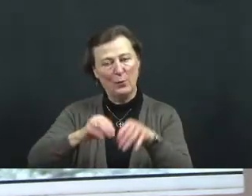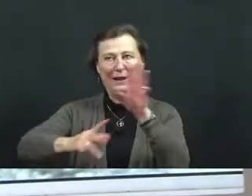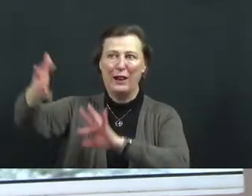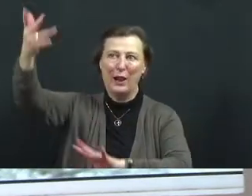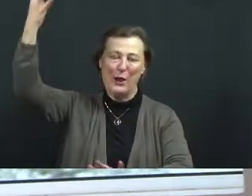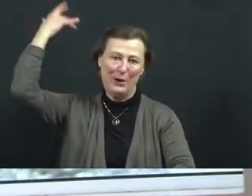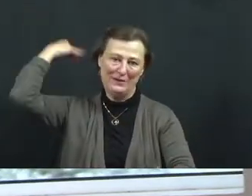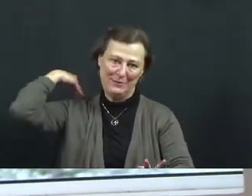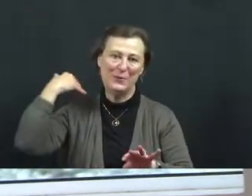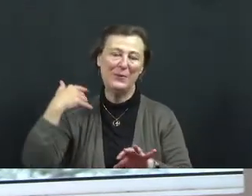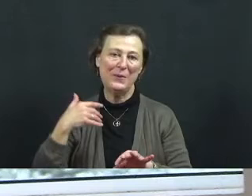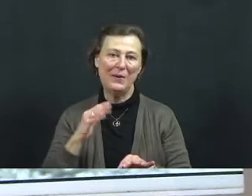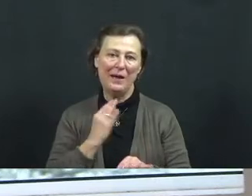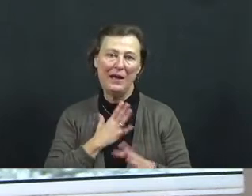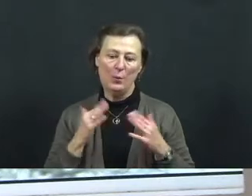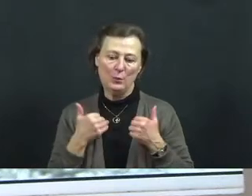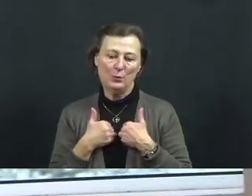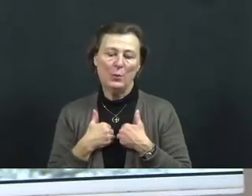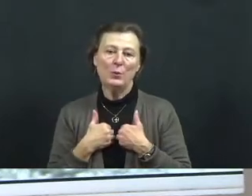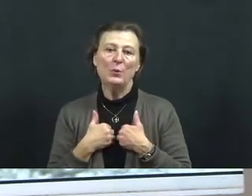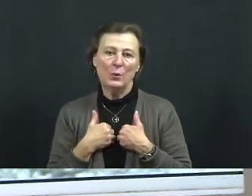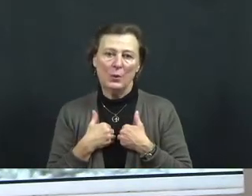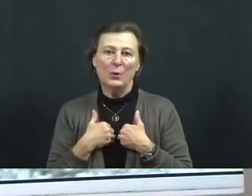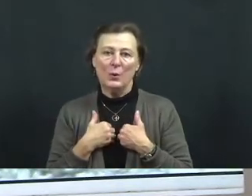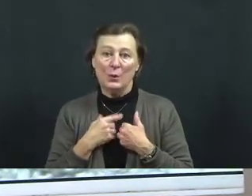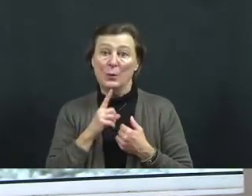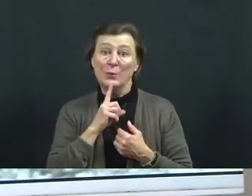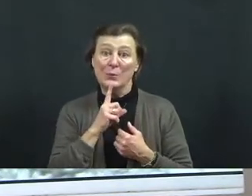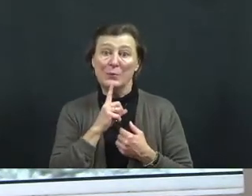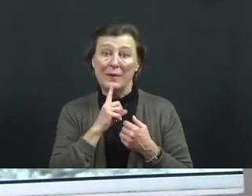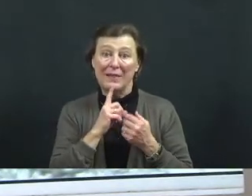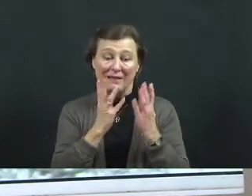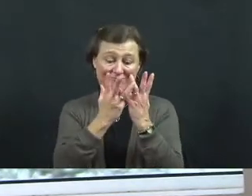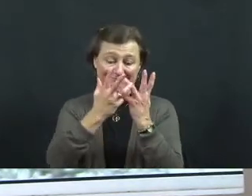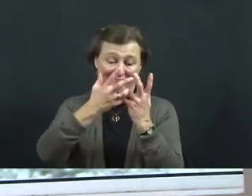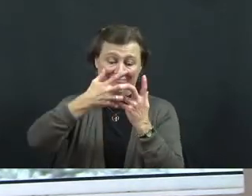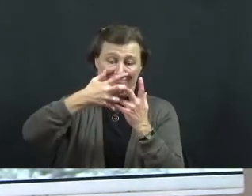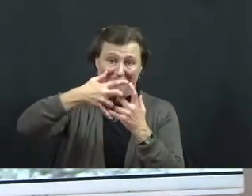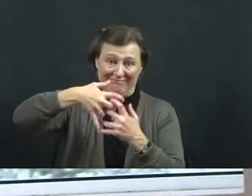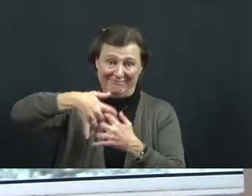And, our souls truly are knitted together in friendship.